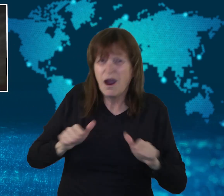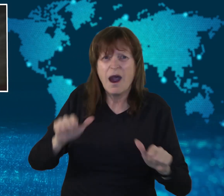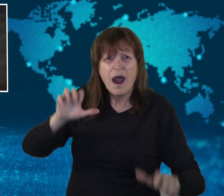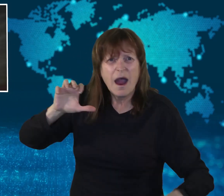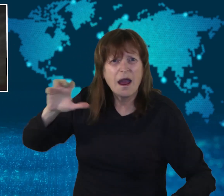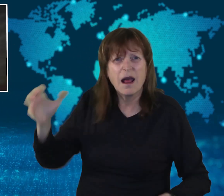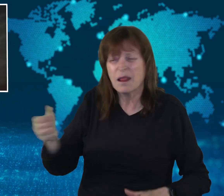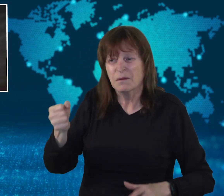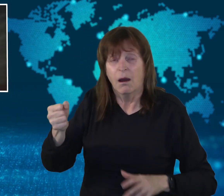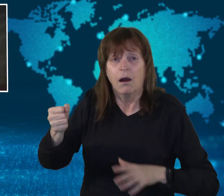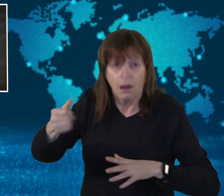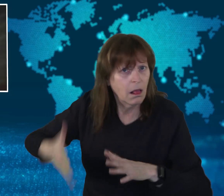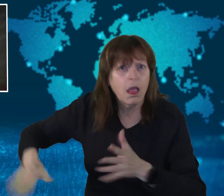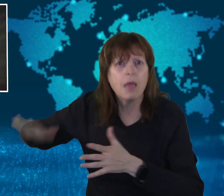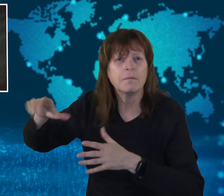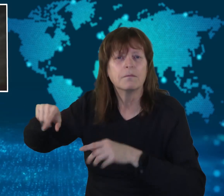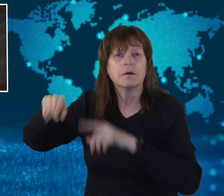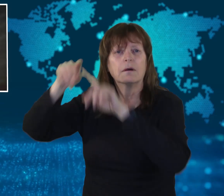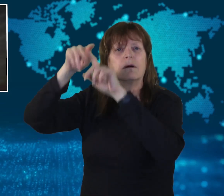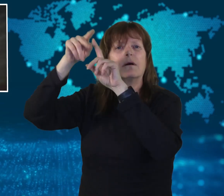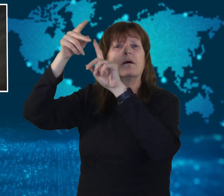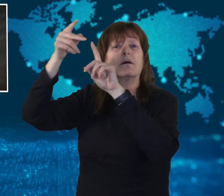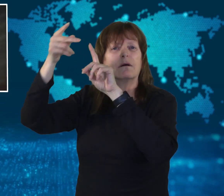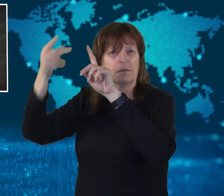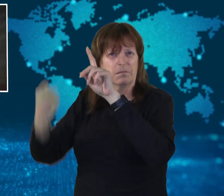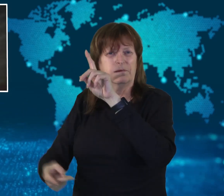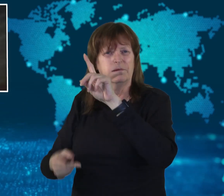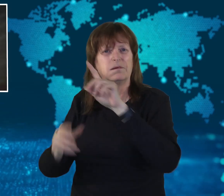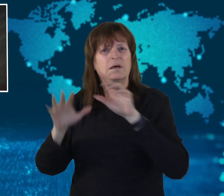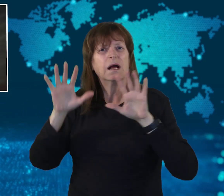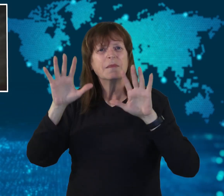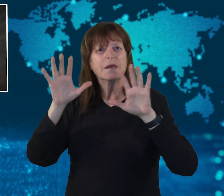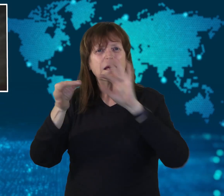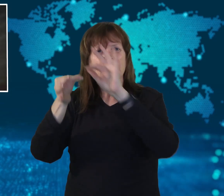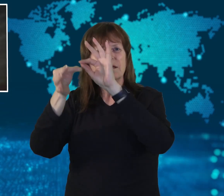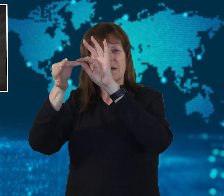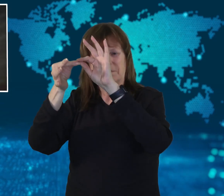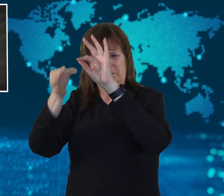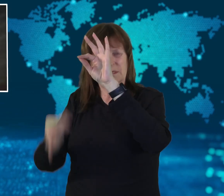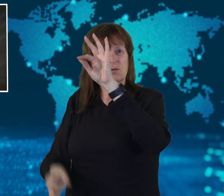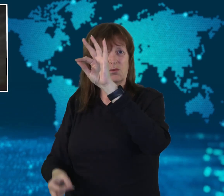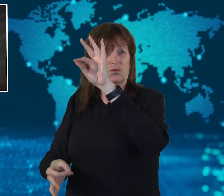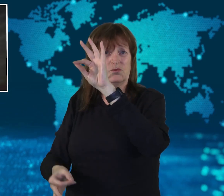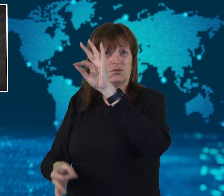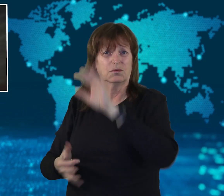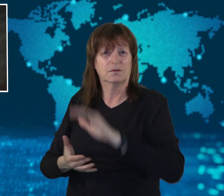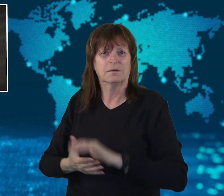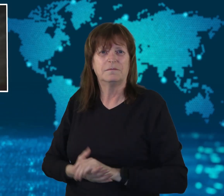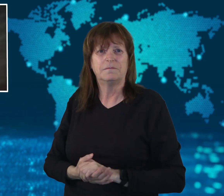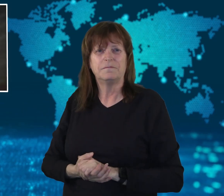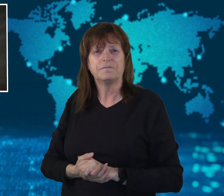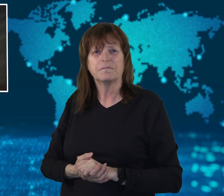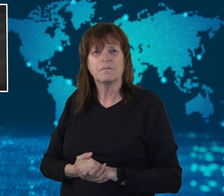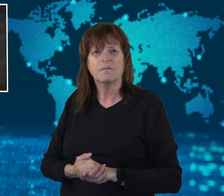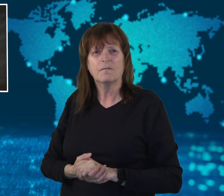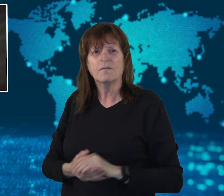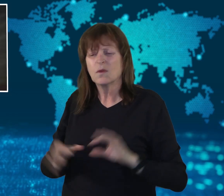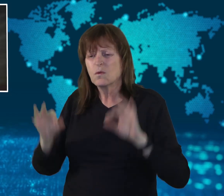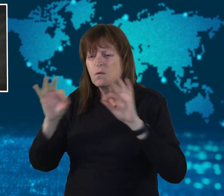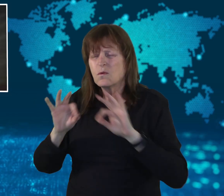There was no safety cushion on the stage and there were